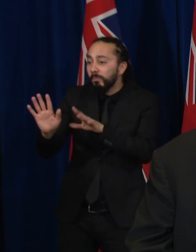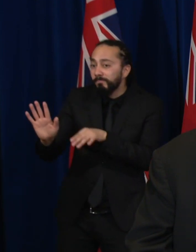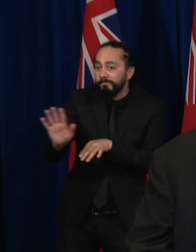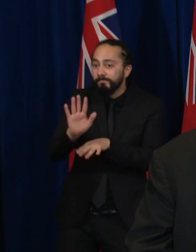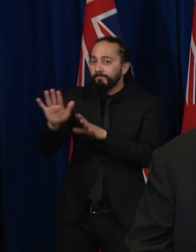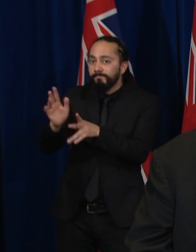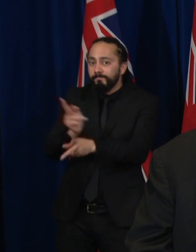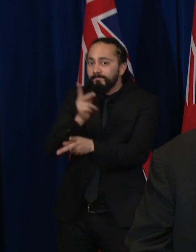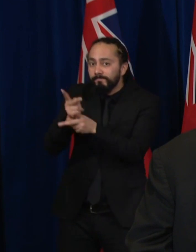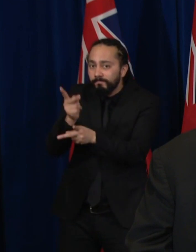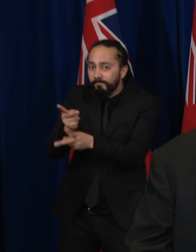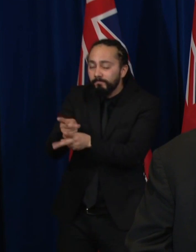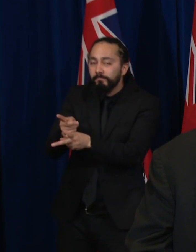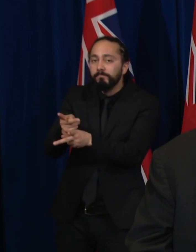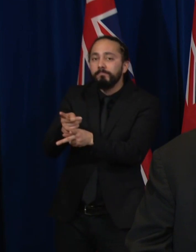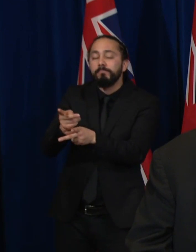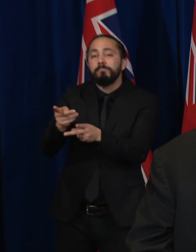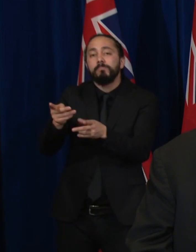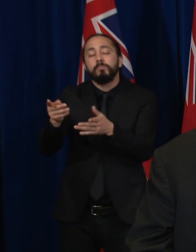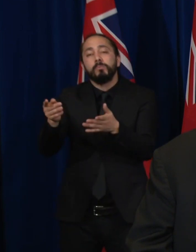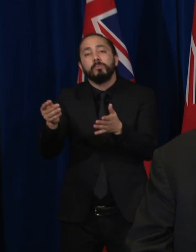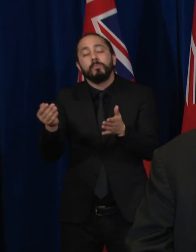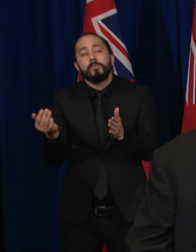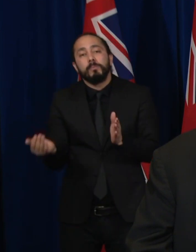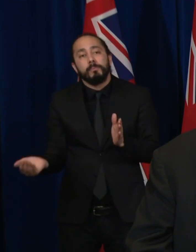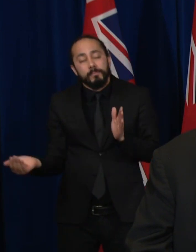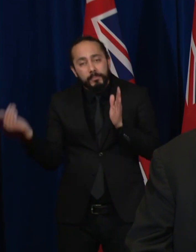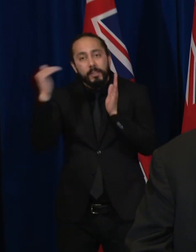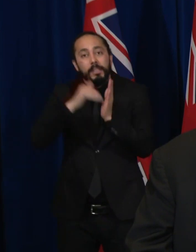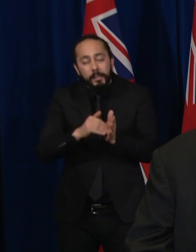taken care of. We'll ask the question